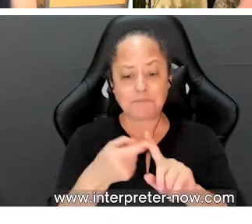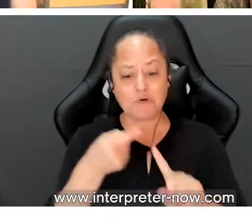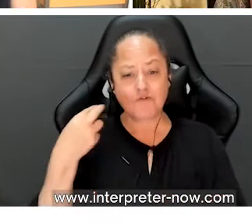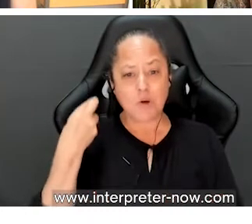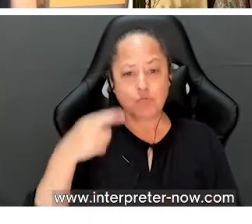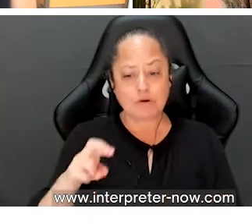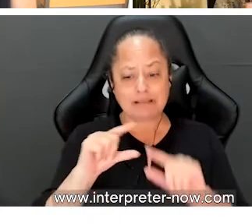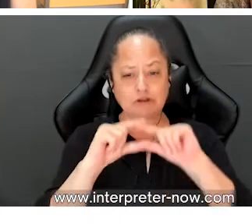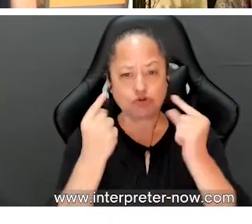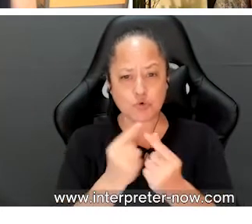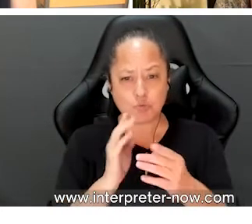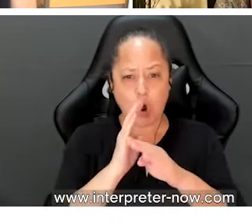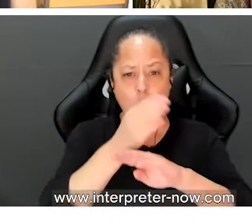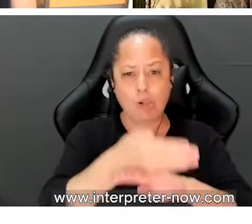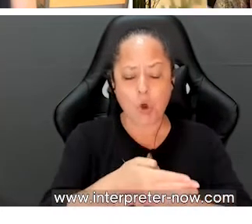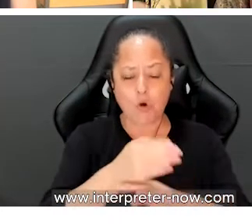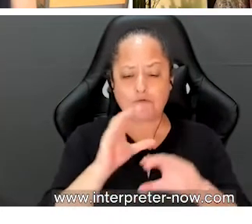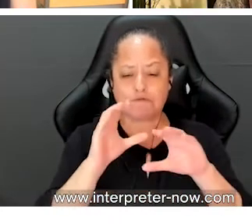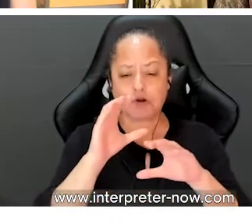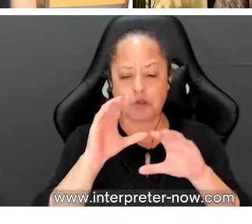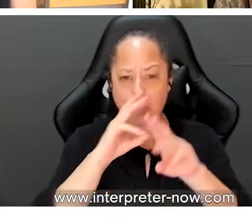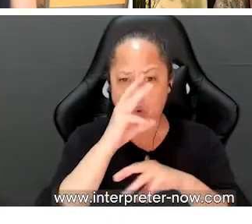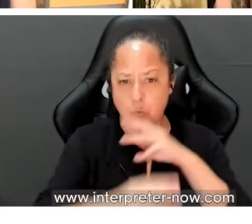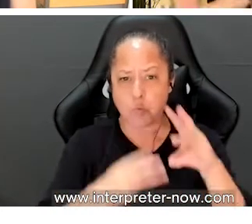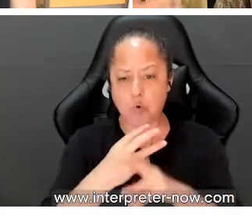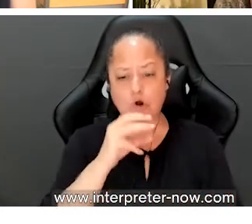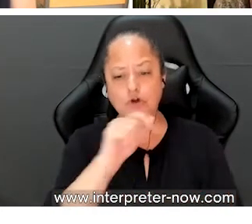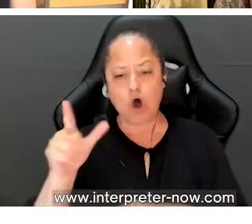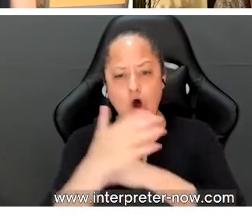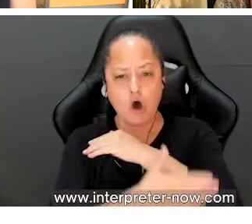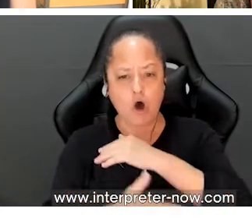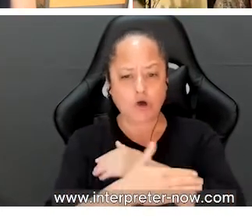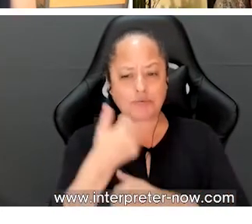all over the world, in all countries, from all genders, speaking any language from any